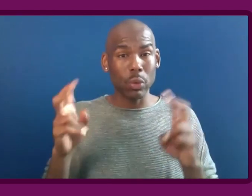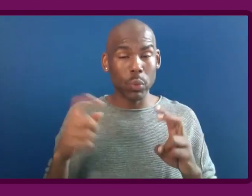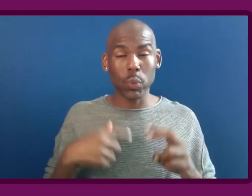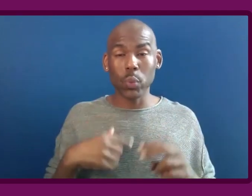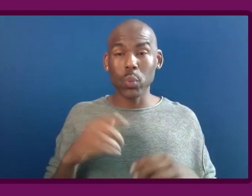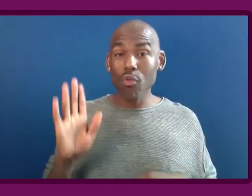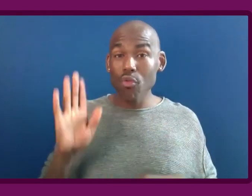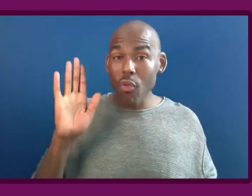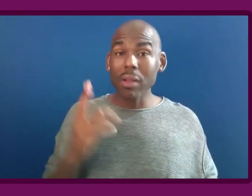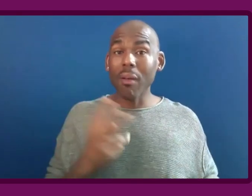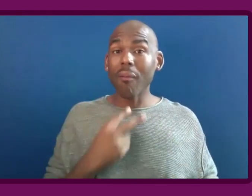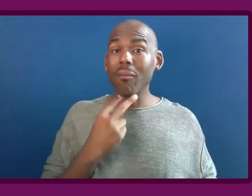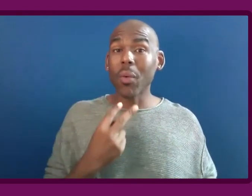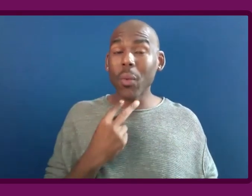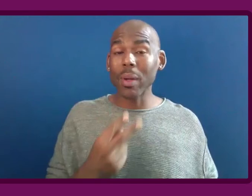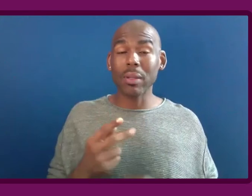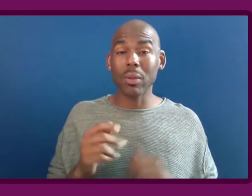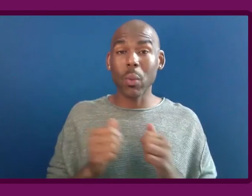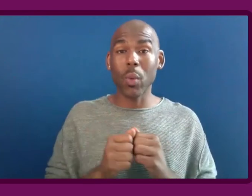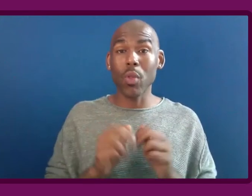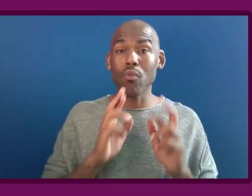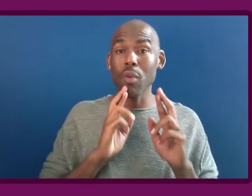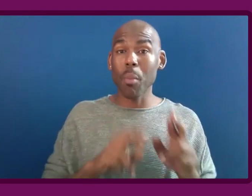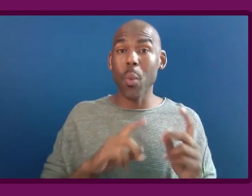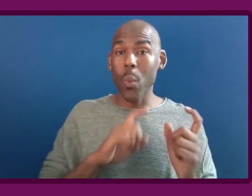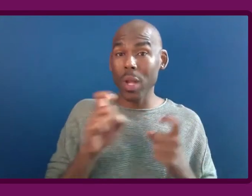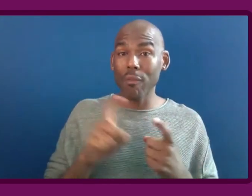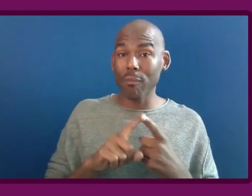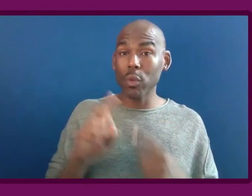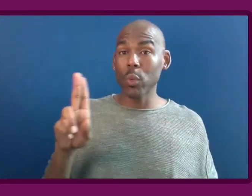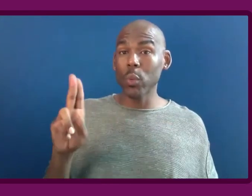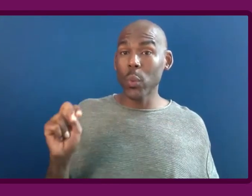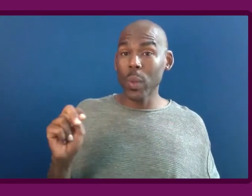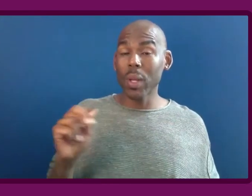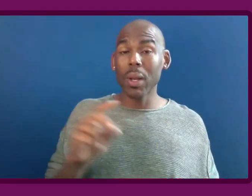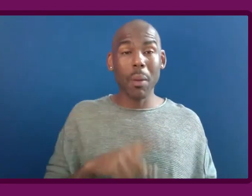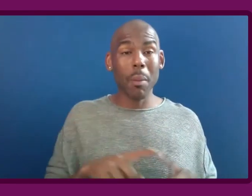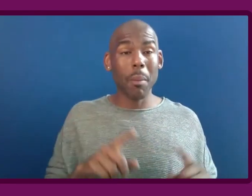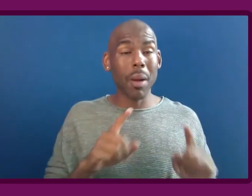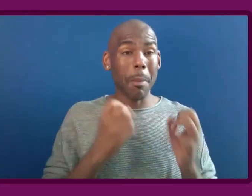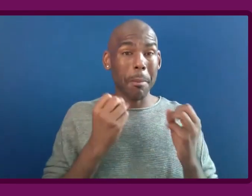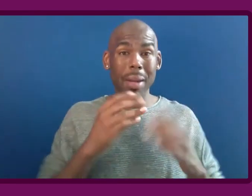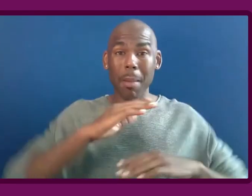Facebook group and talk about it? Where are they, and where are, especially, the most marginalized